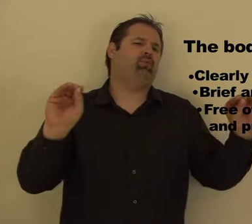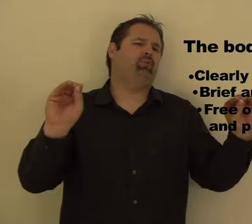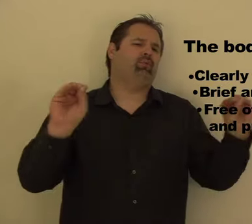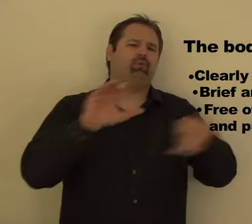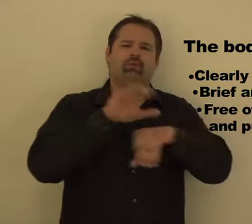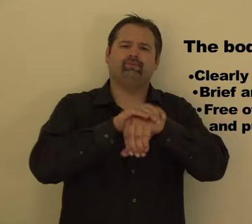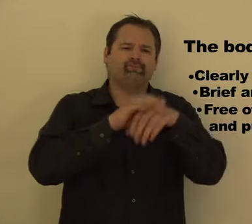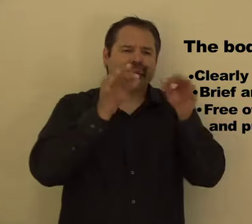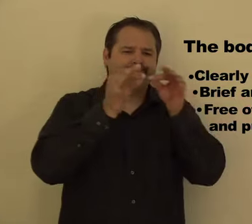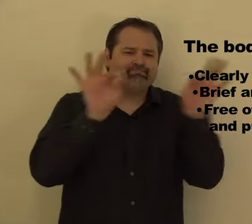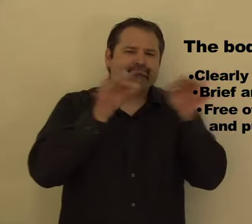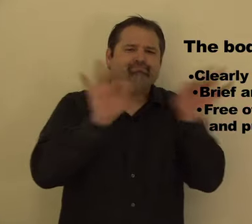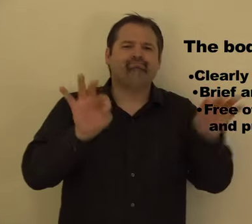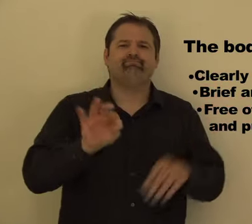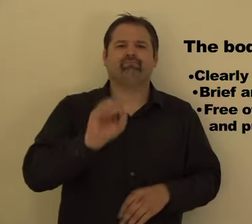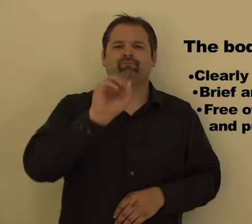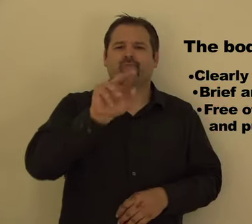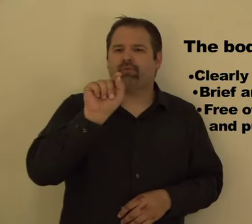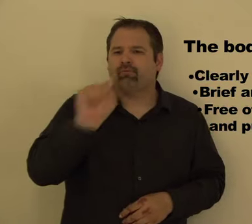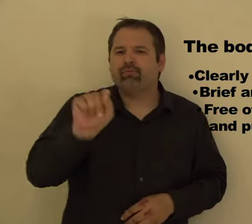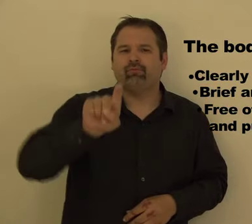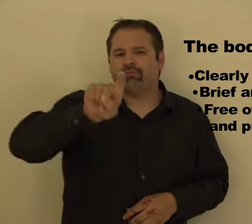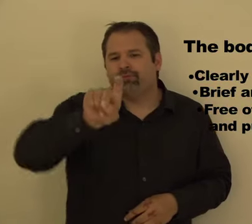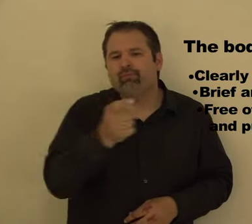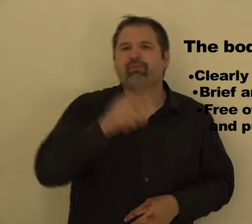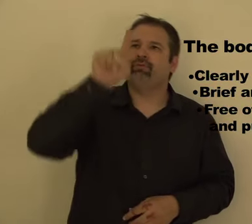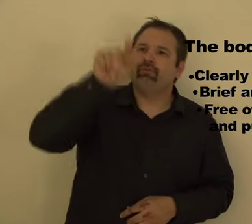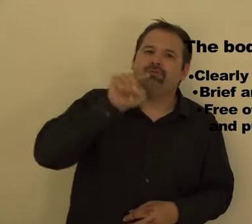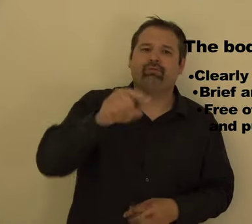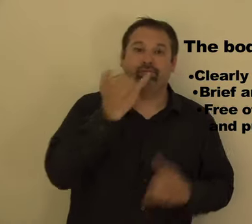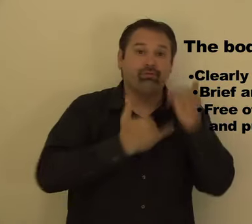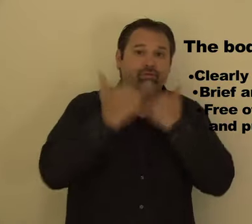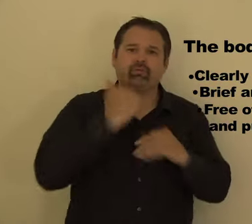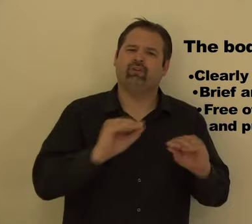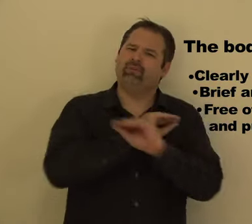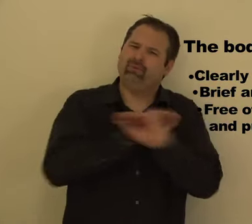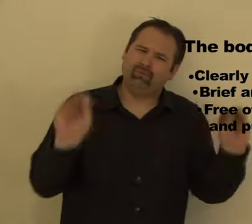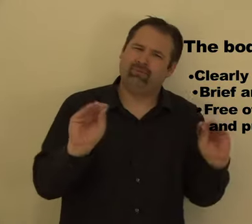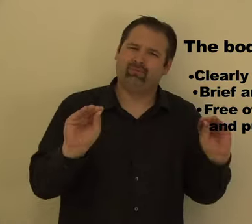There is no excuse to send an email message with any of these.